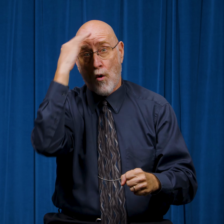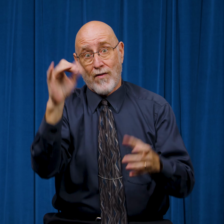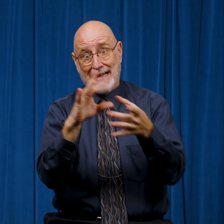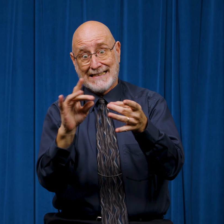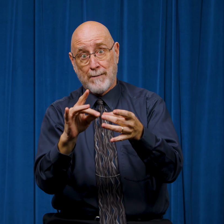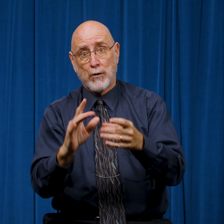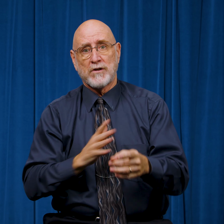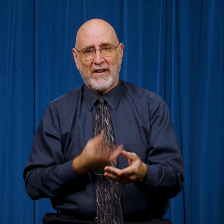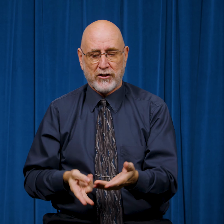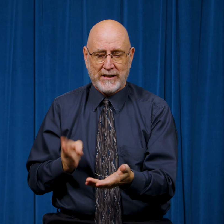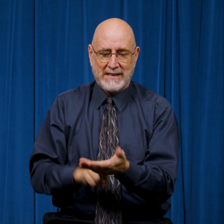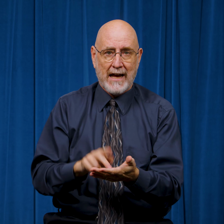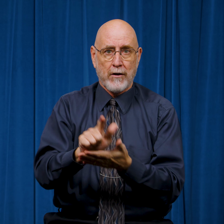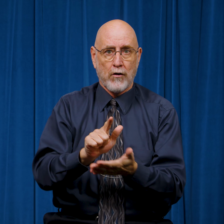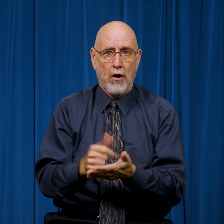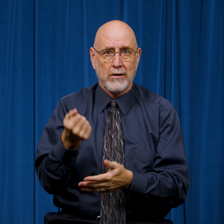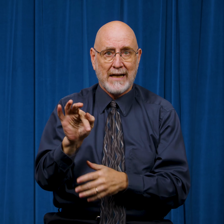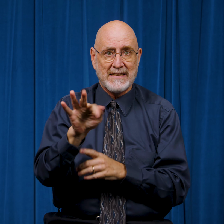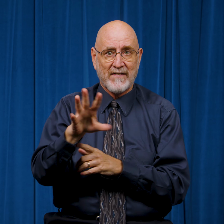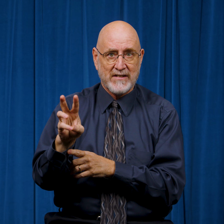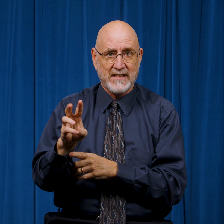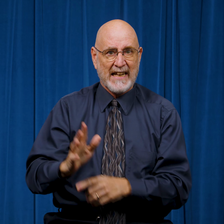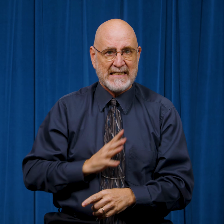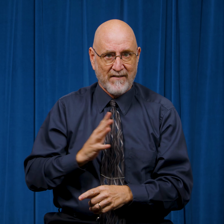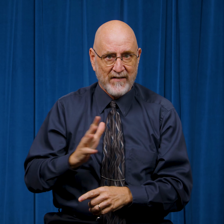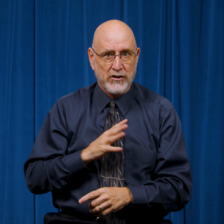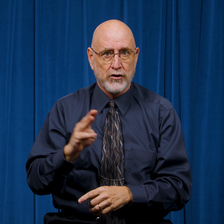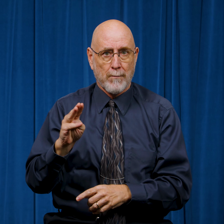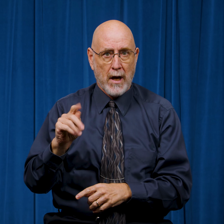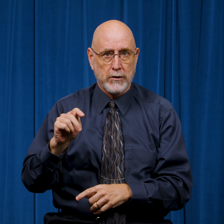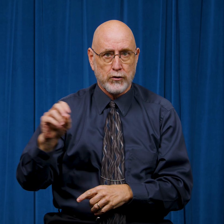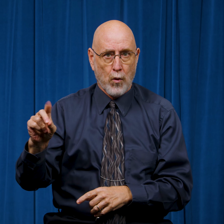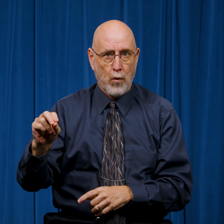was officially signed into law in 1956 as the official motto of the United States,